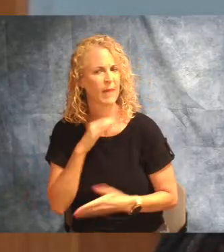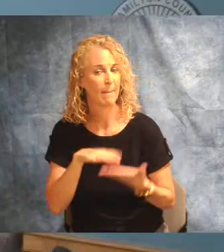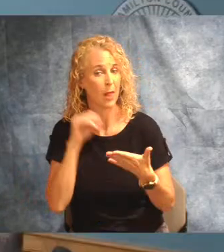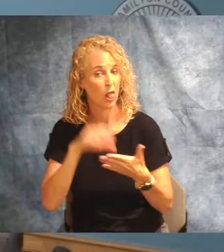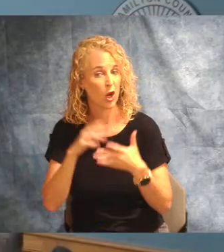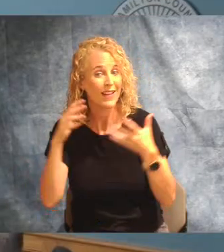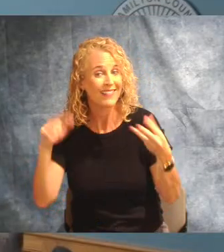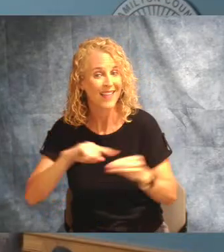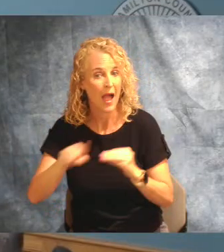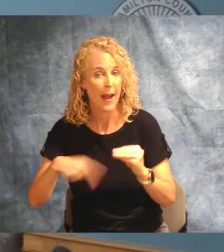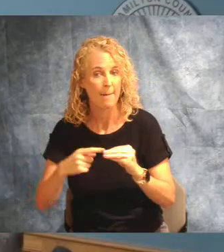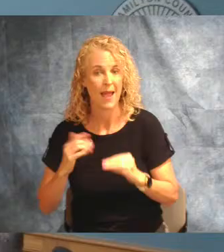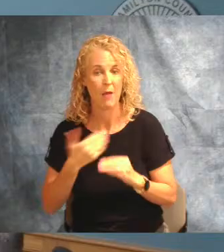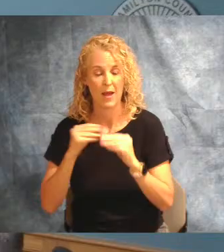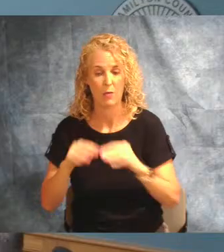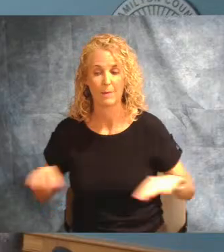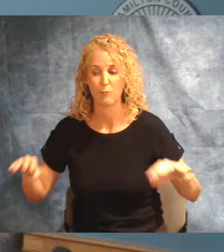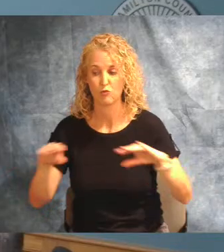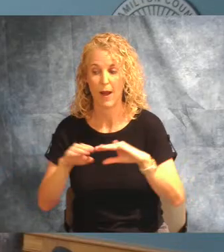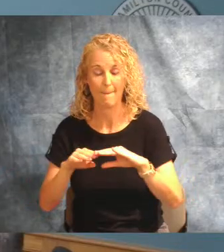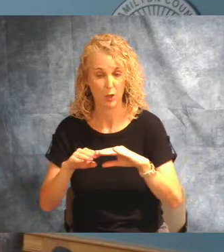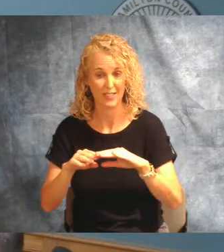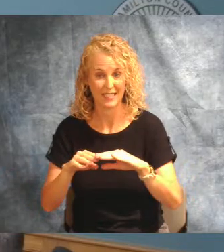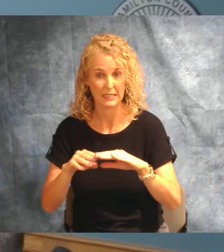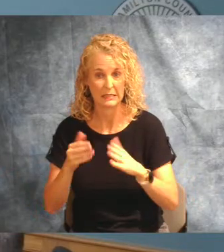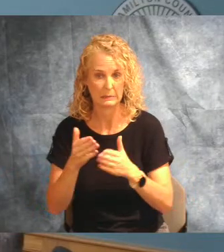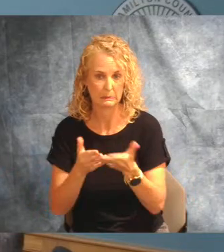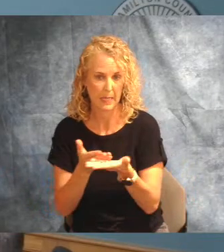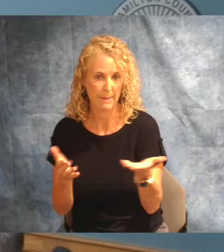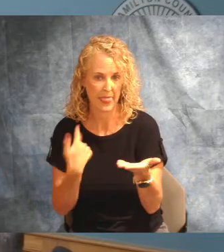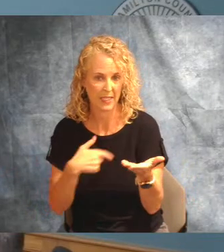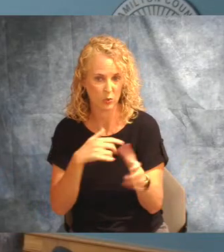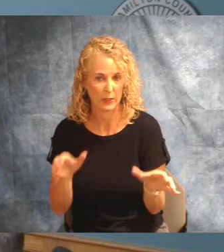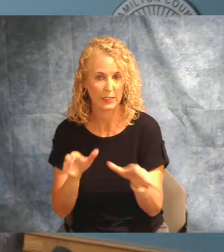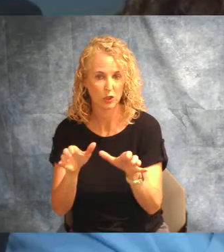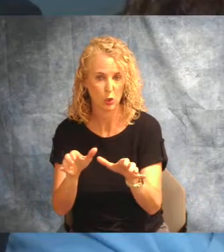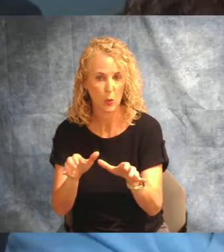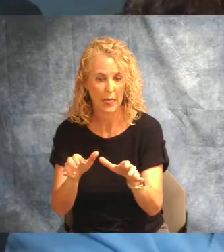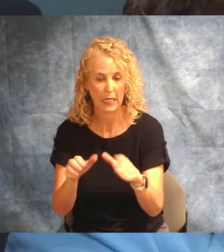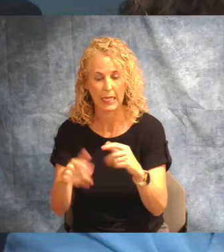more about our properties, some of the things that we're doing and long-term leases and things